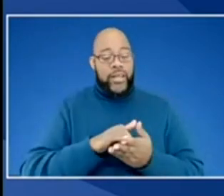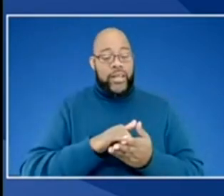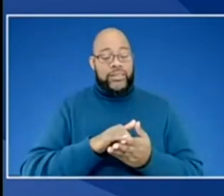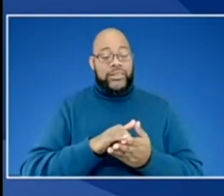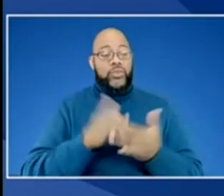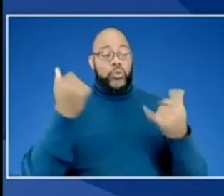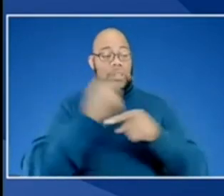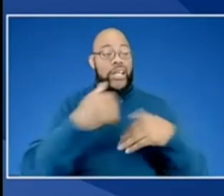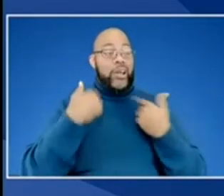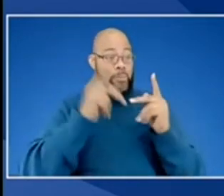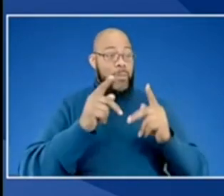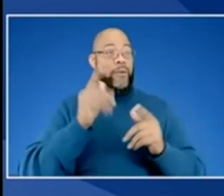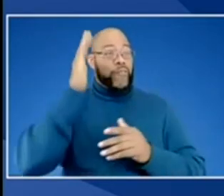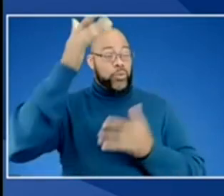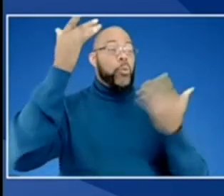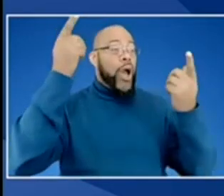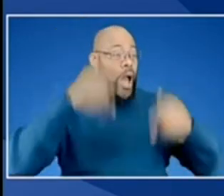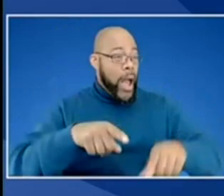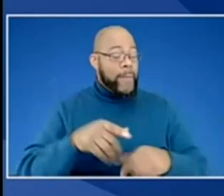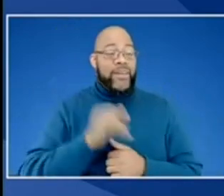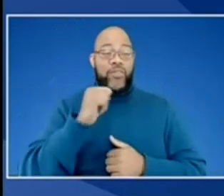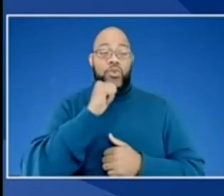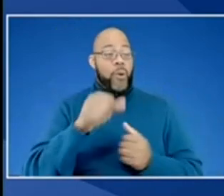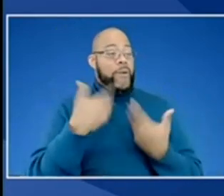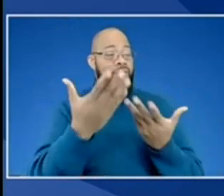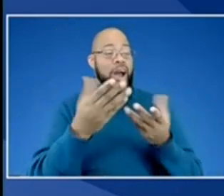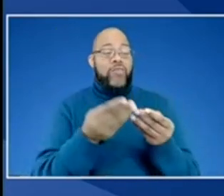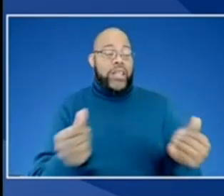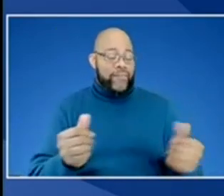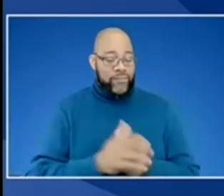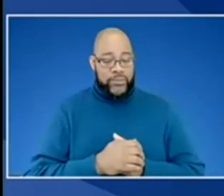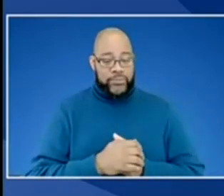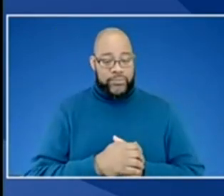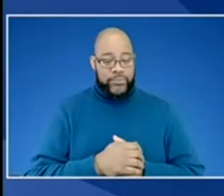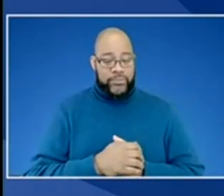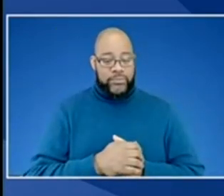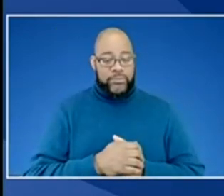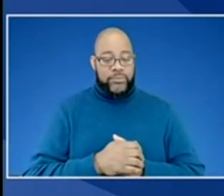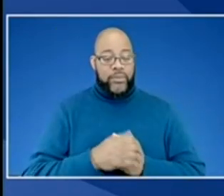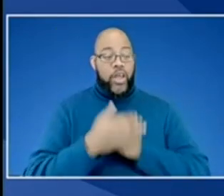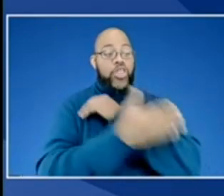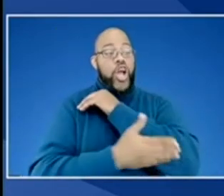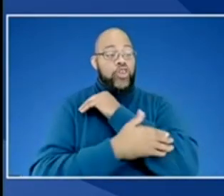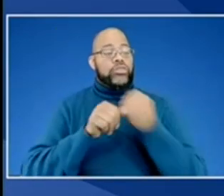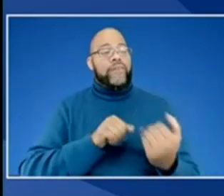people if you do not provide relief. The nation is facing a retirement income